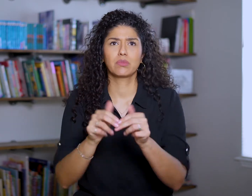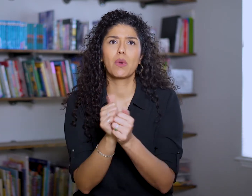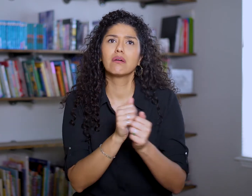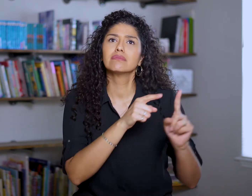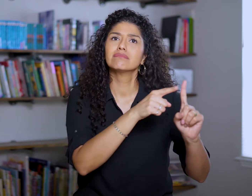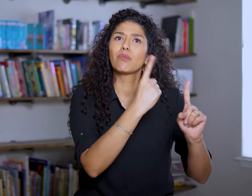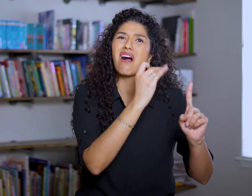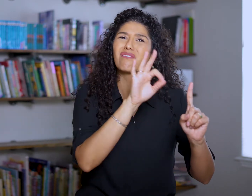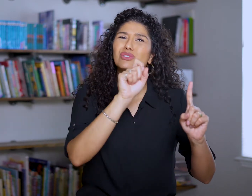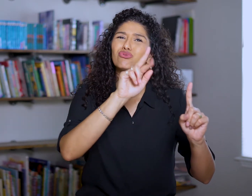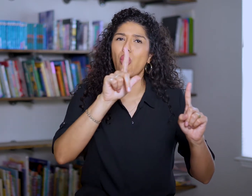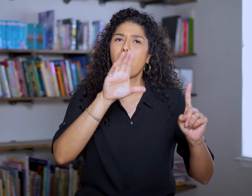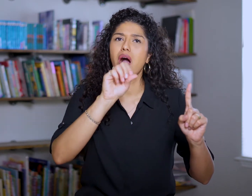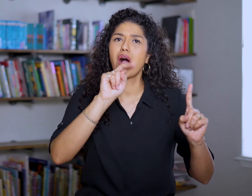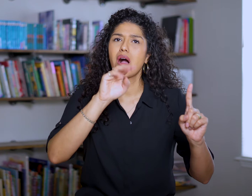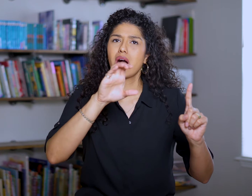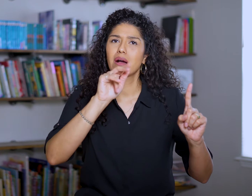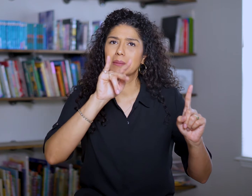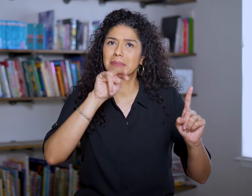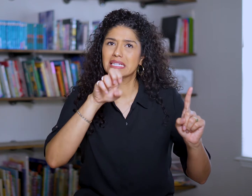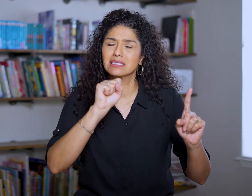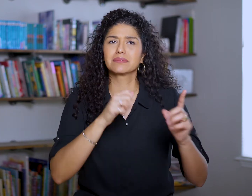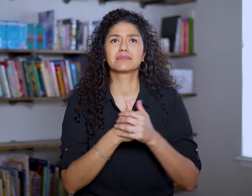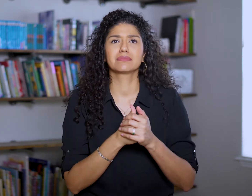with one of Saul’s concubines.